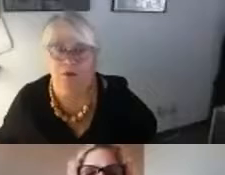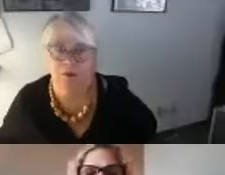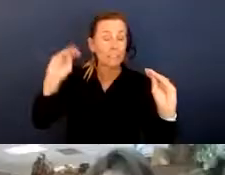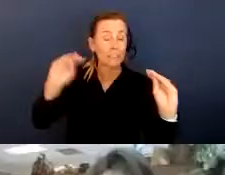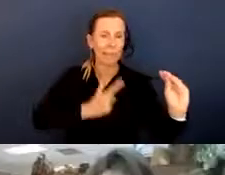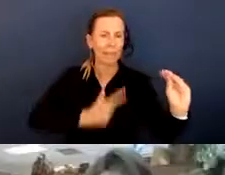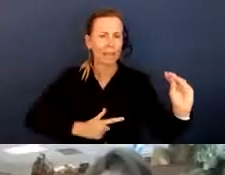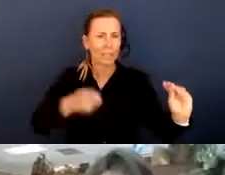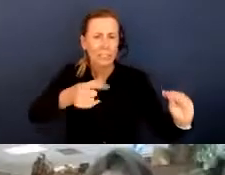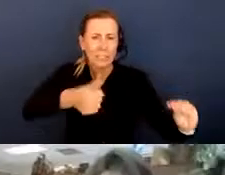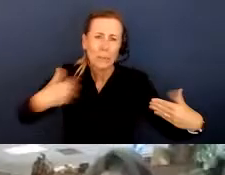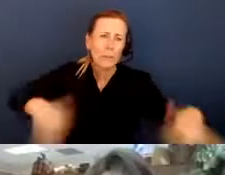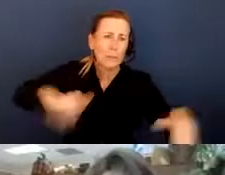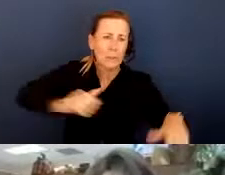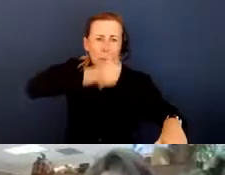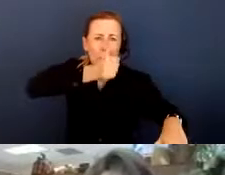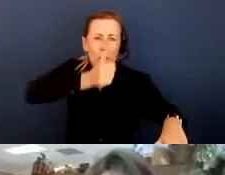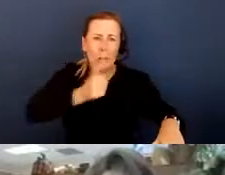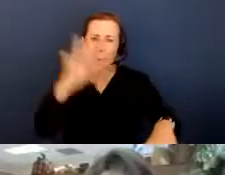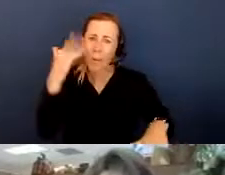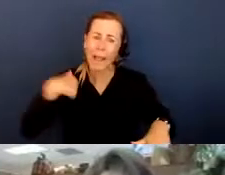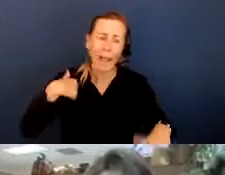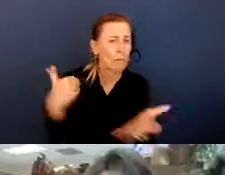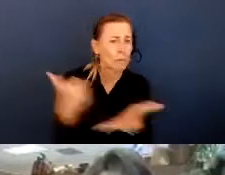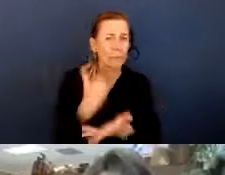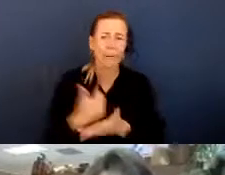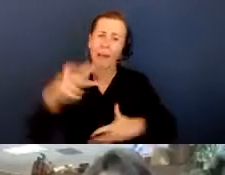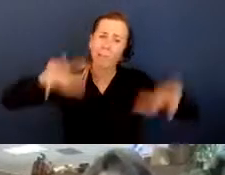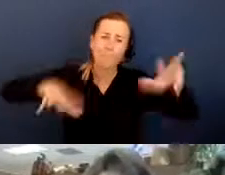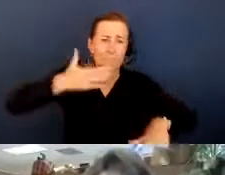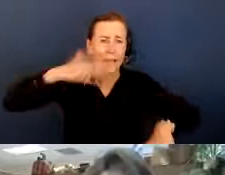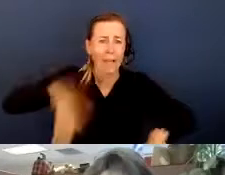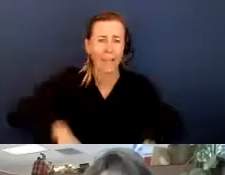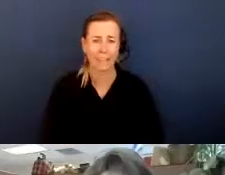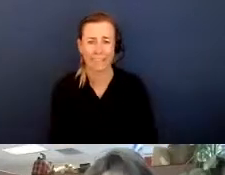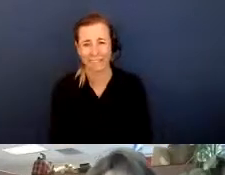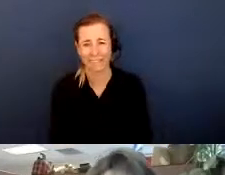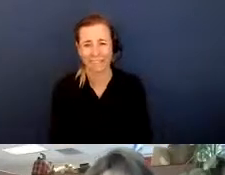The teacher is Letha. She has tremendous patience with me because I am new and I sign badly.